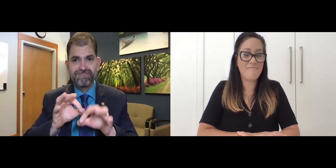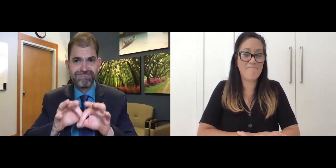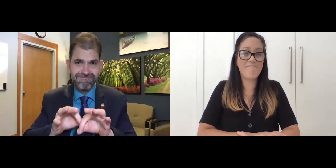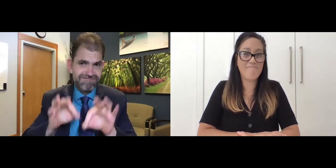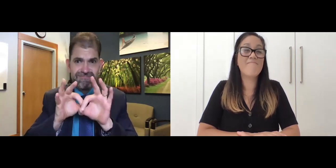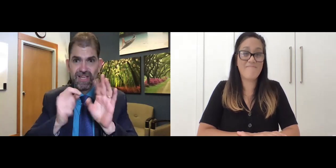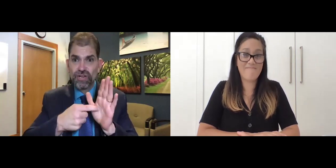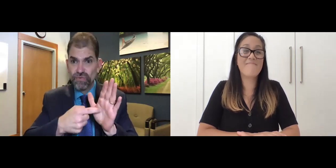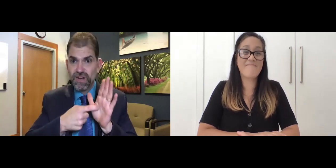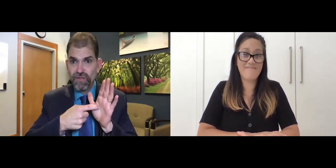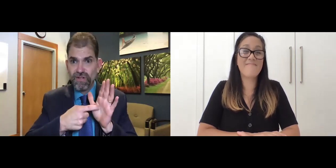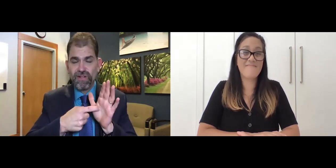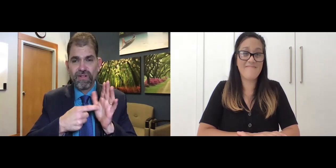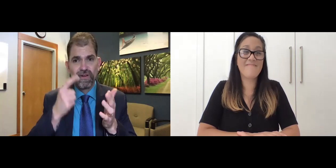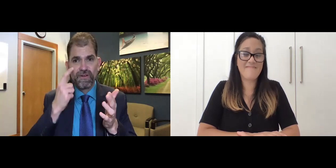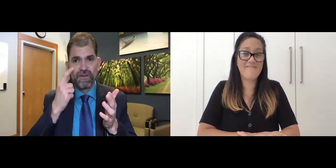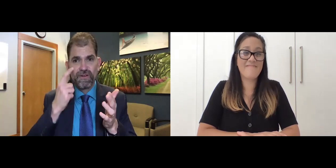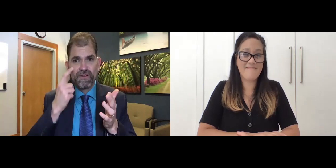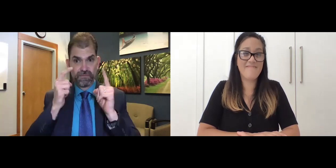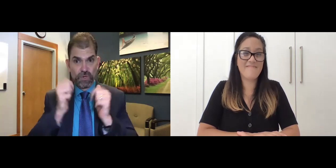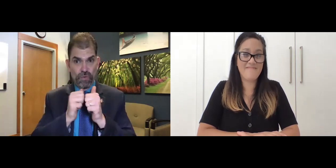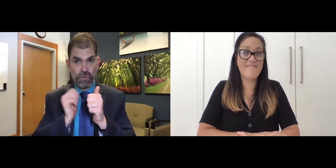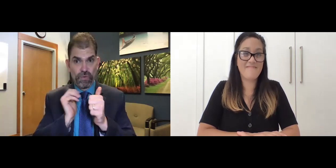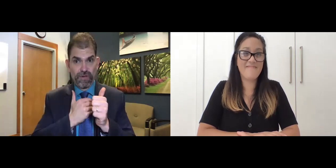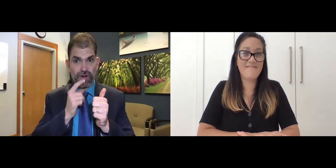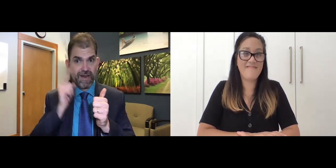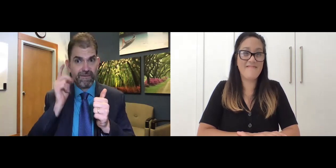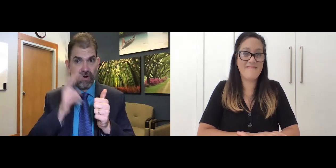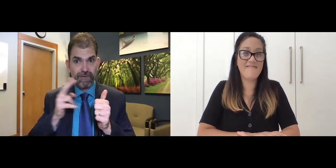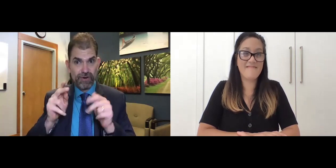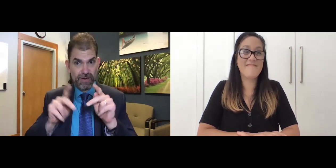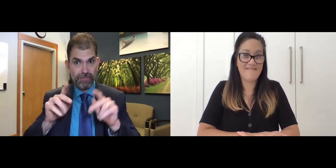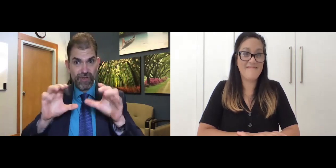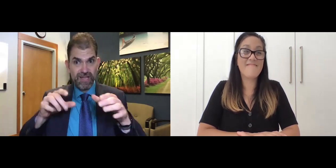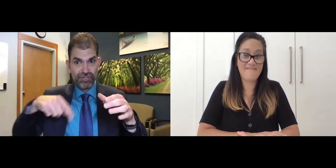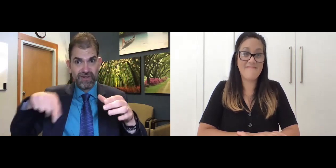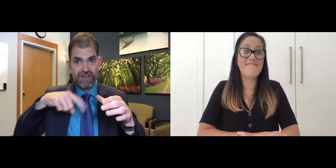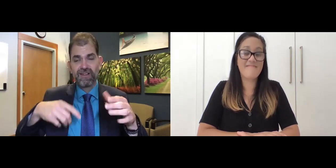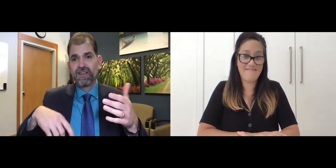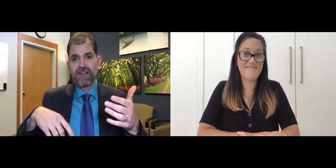That sort of care is crucial. So with our deaf and hard of hearing